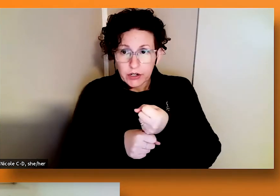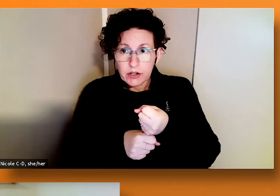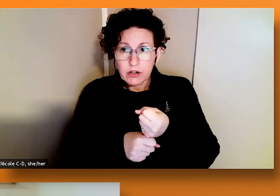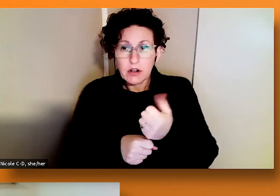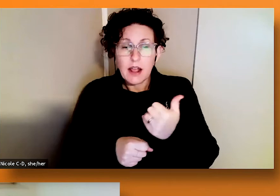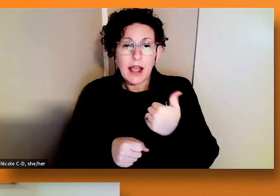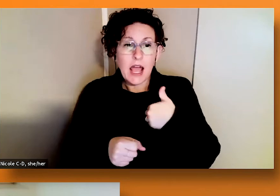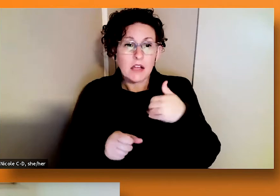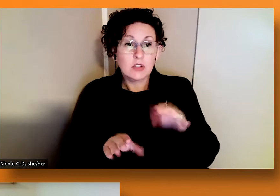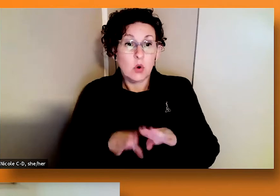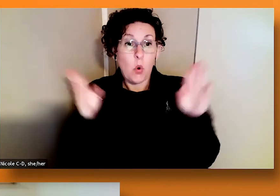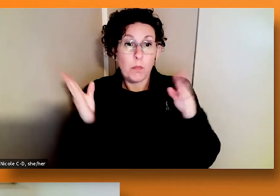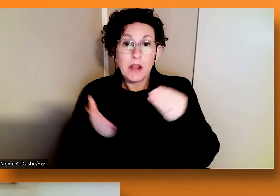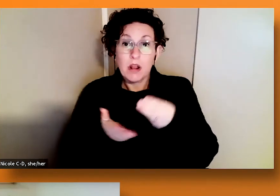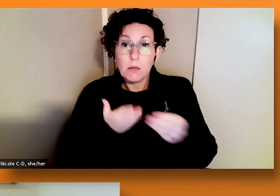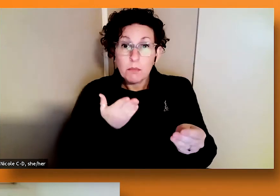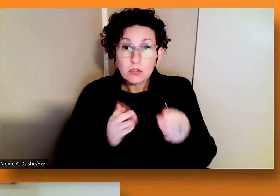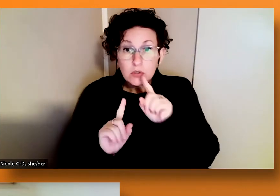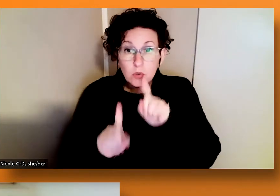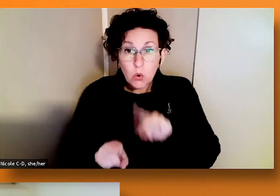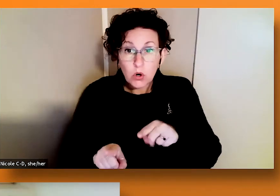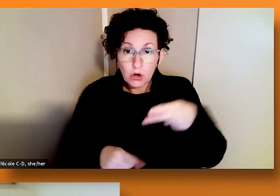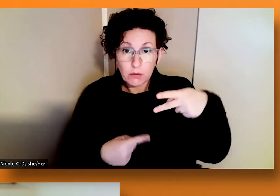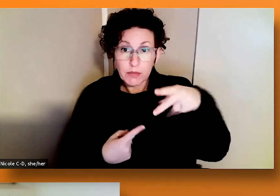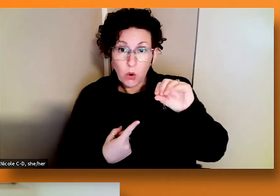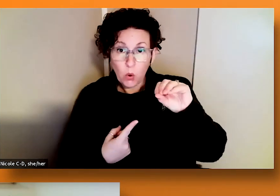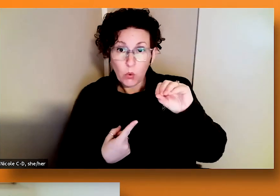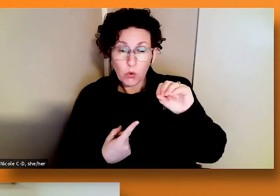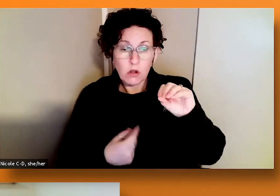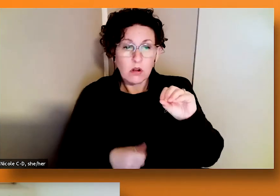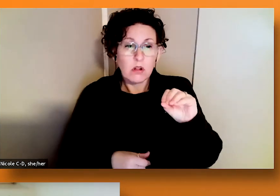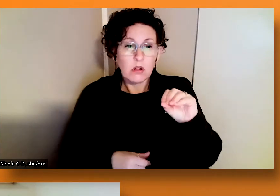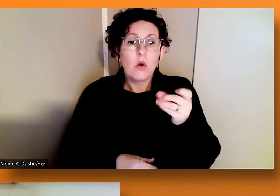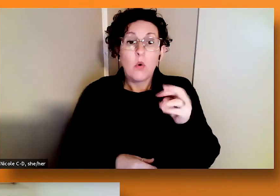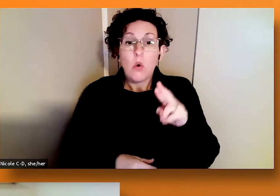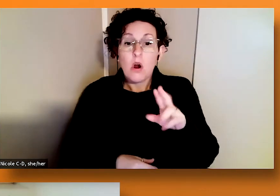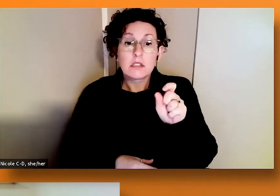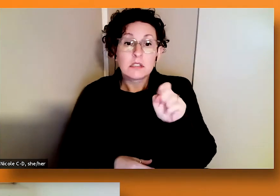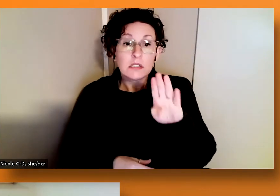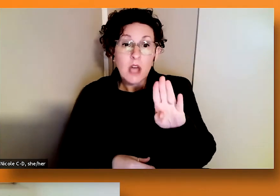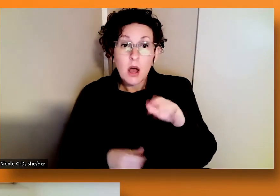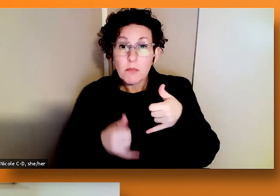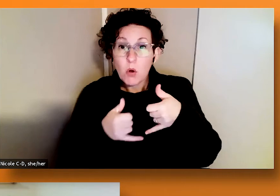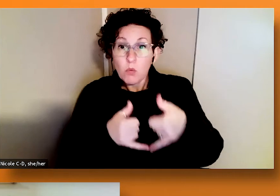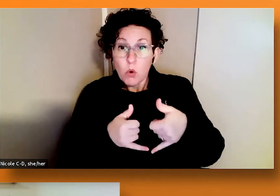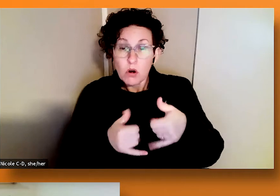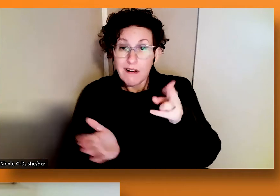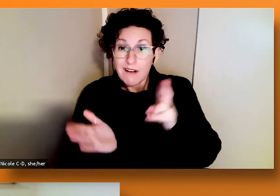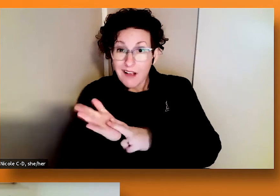that has an open PO or a subaward contract going,